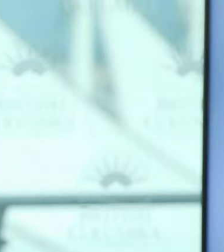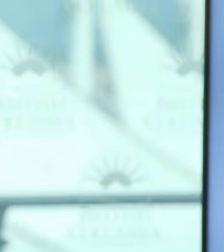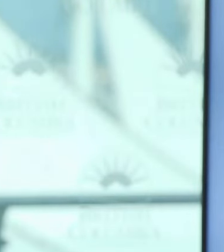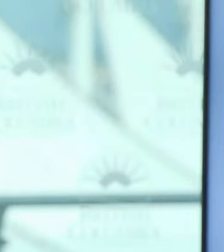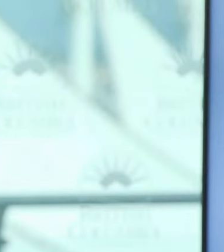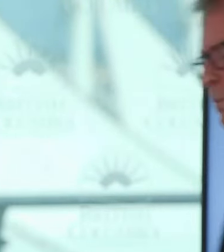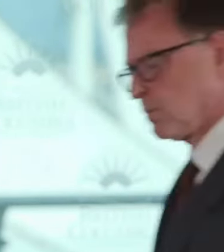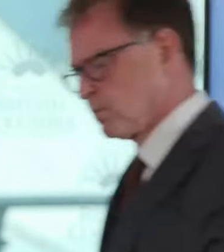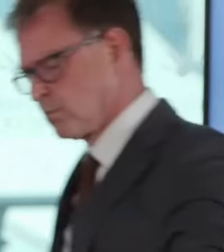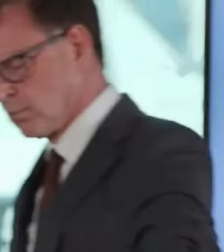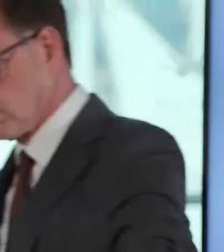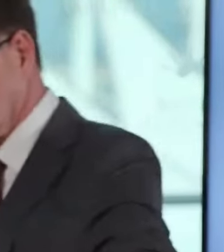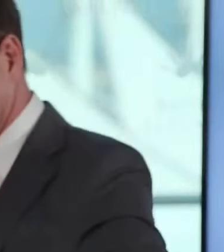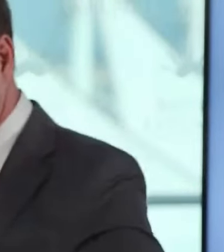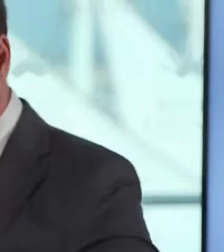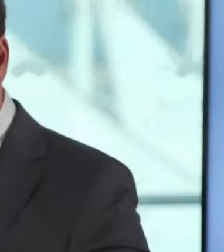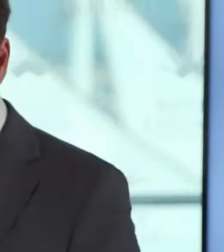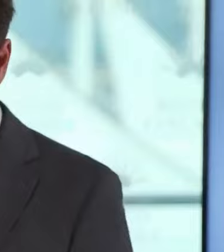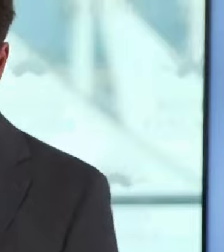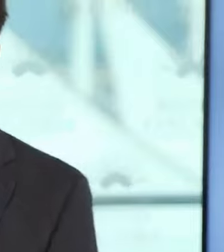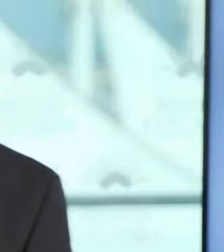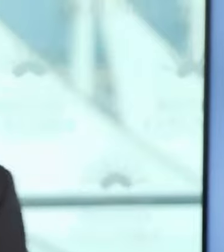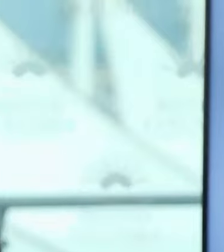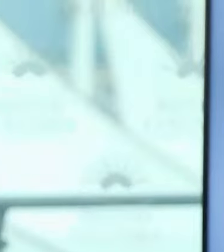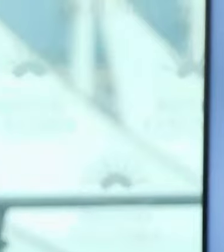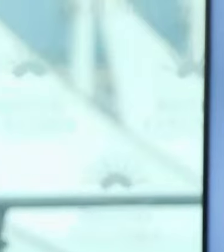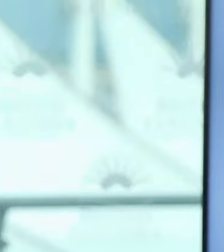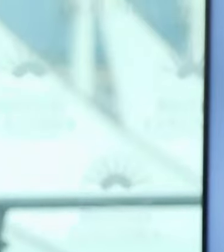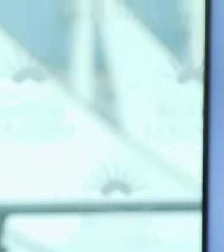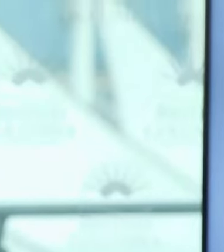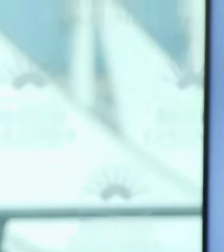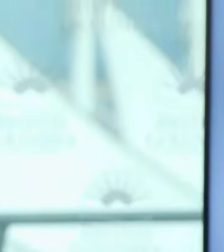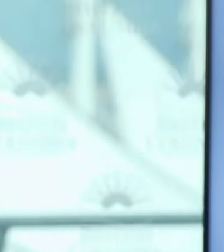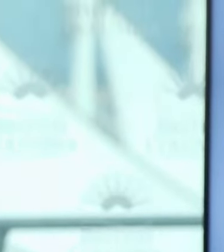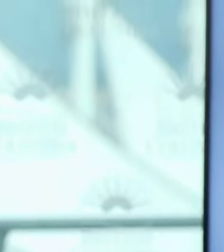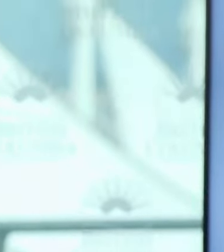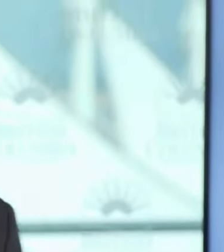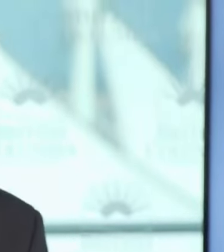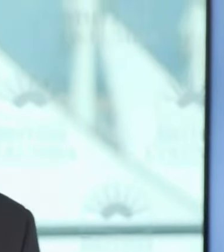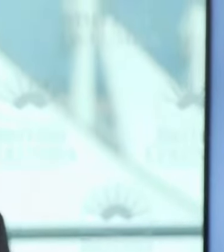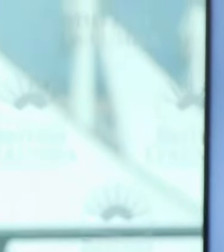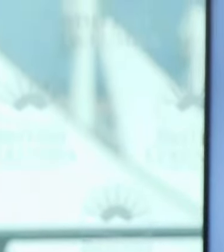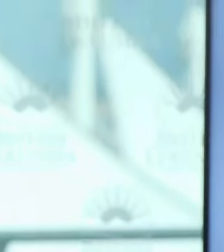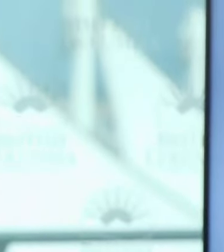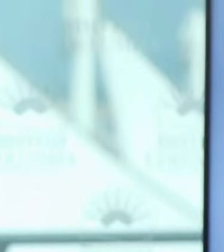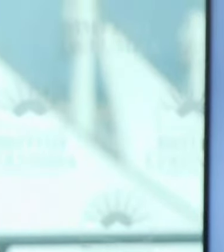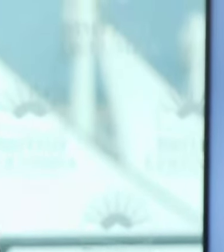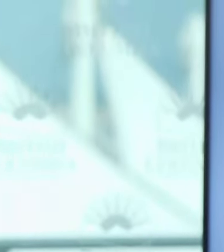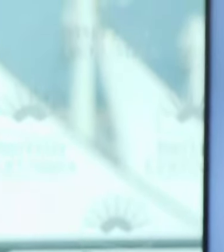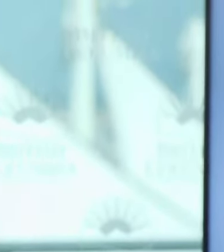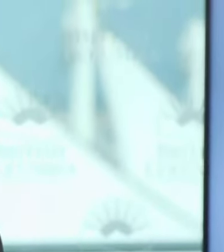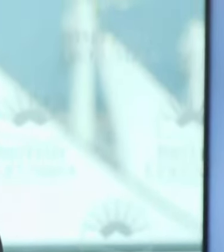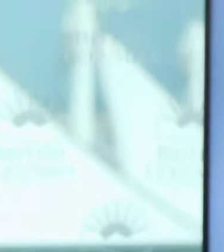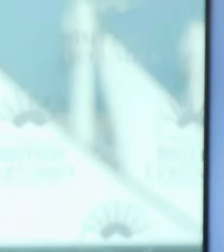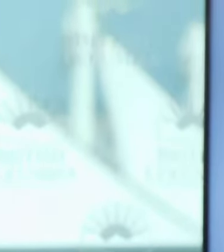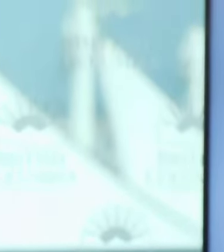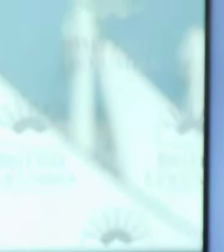lives on- kill workers to come to your home secure portal. That